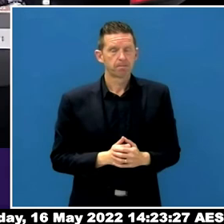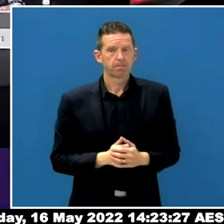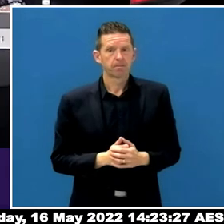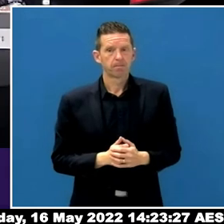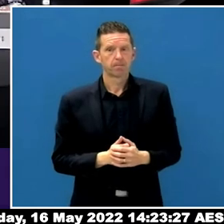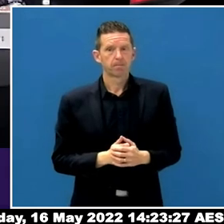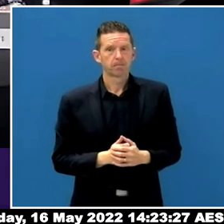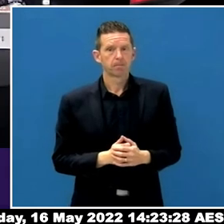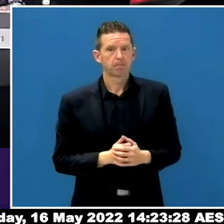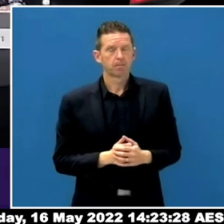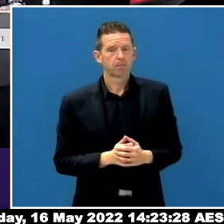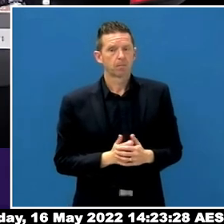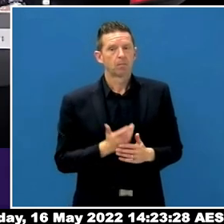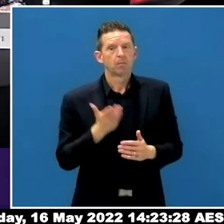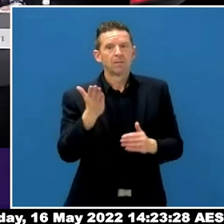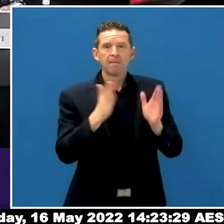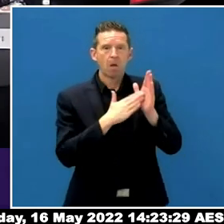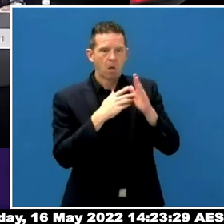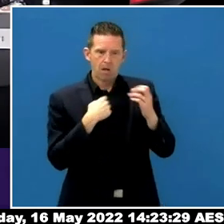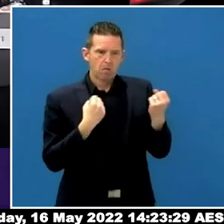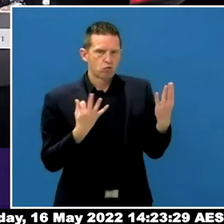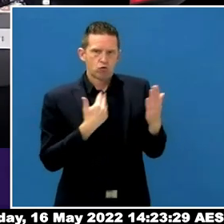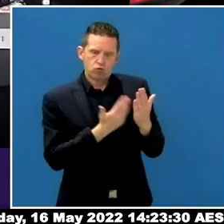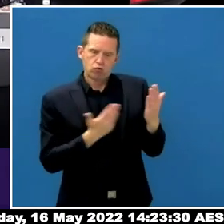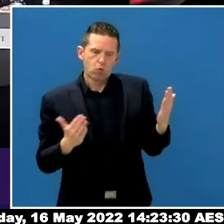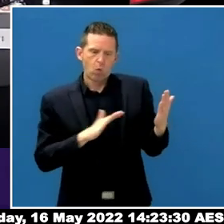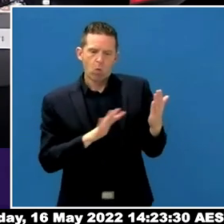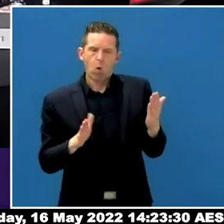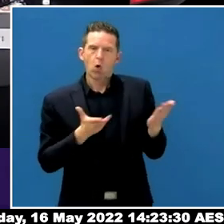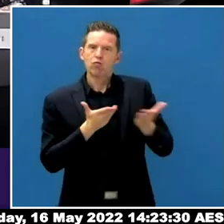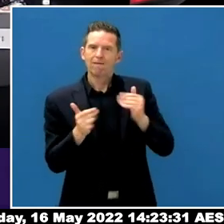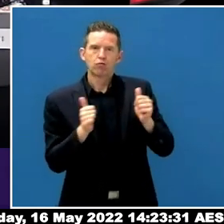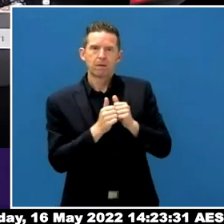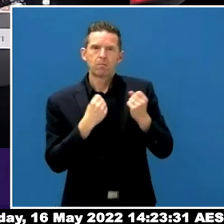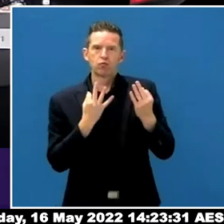No, it's not in any way a criticism of you; it's just lawyer-like.